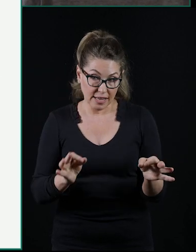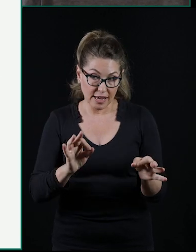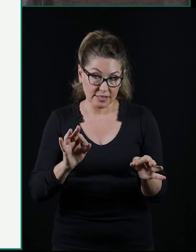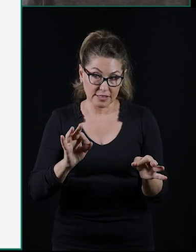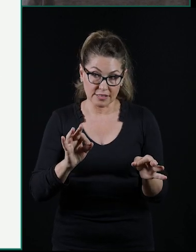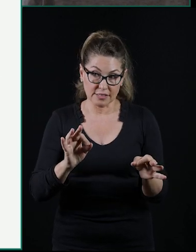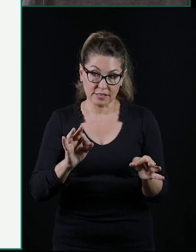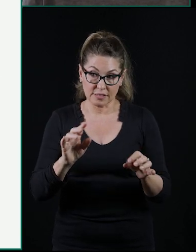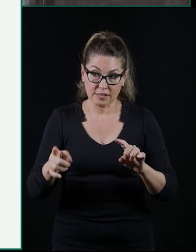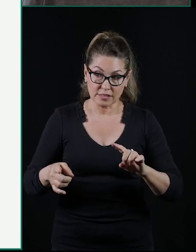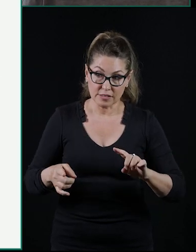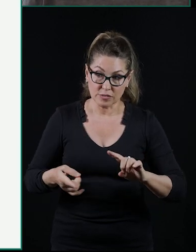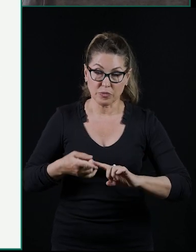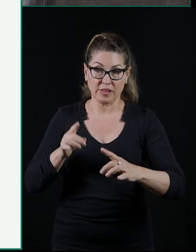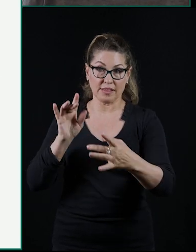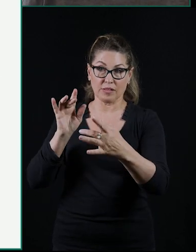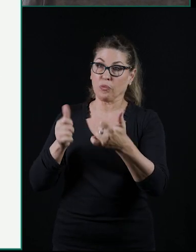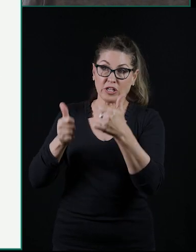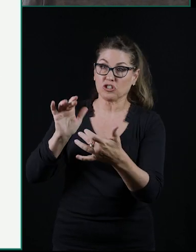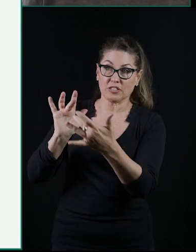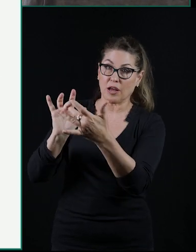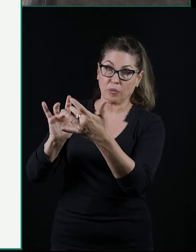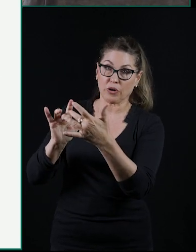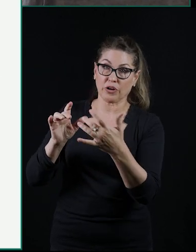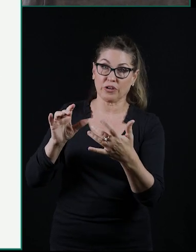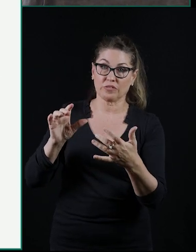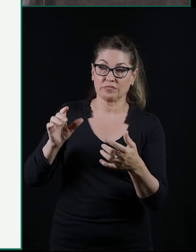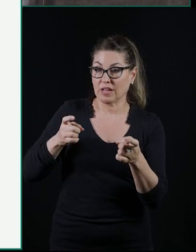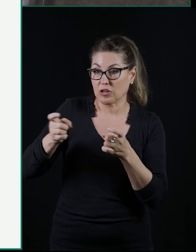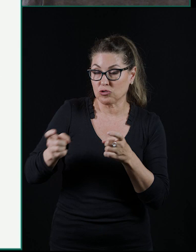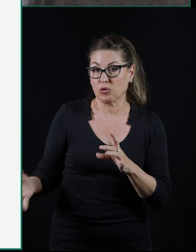or networks chat control is part of and connects to it.